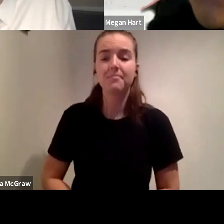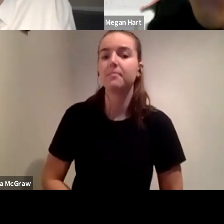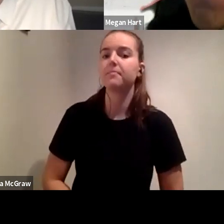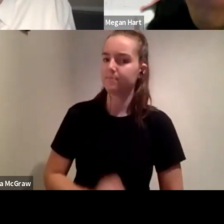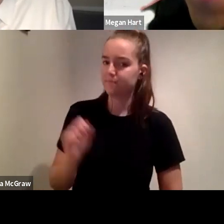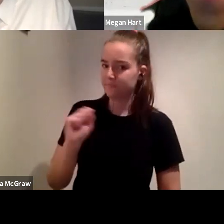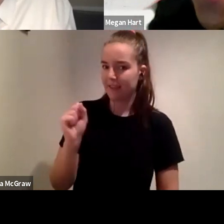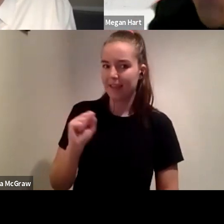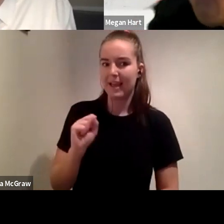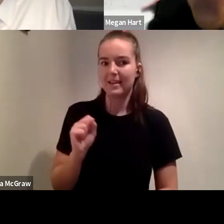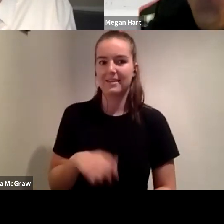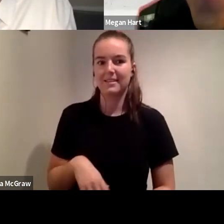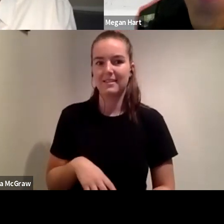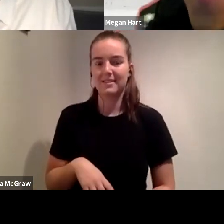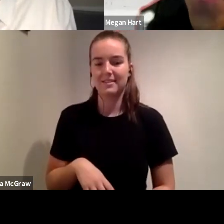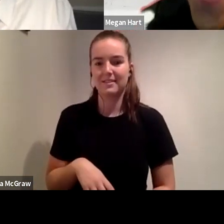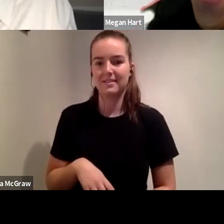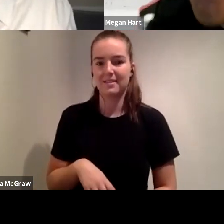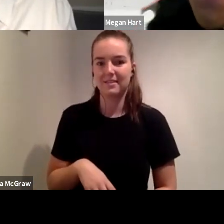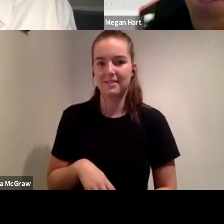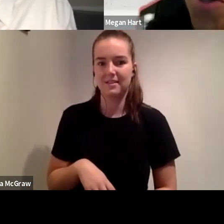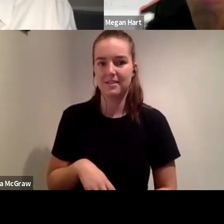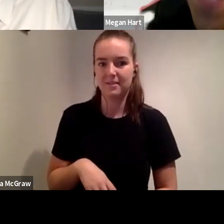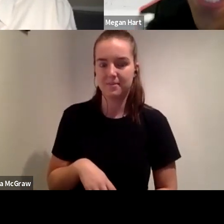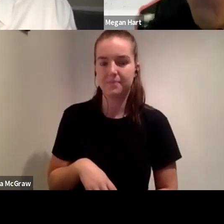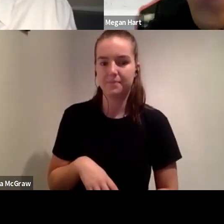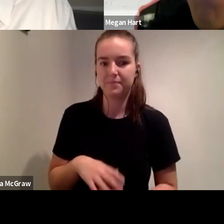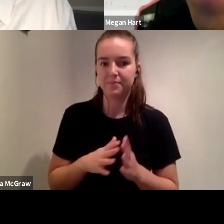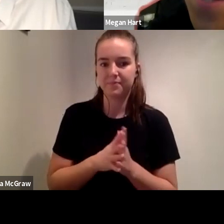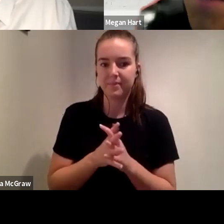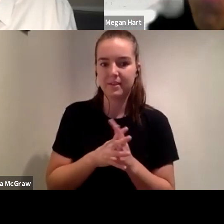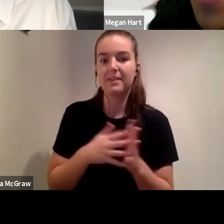I appreciate that as one story. Lisa Primm: There are a lot of high-tech resolutions, as well as low tech.